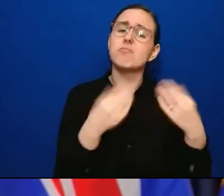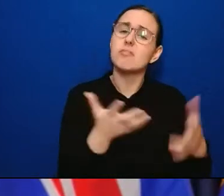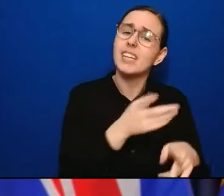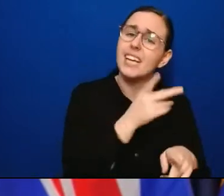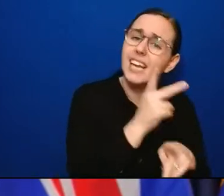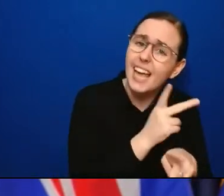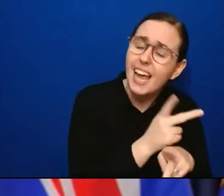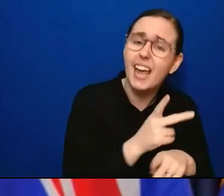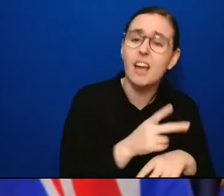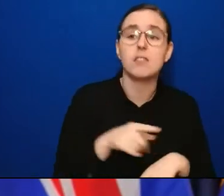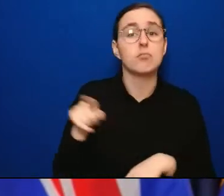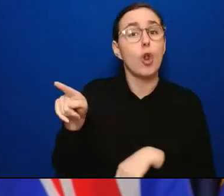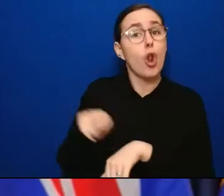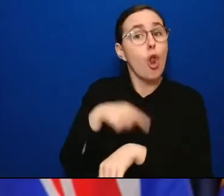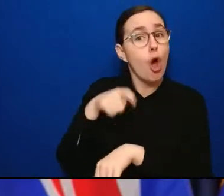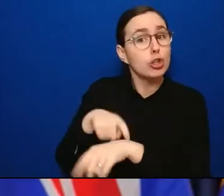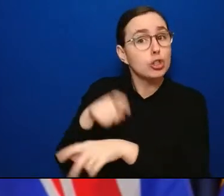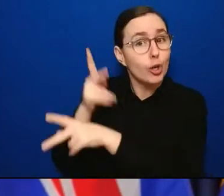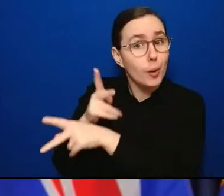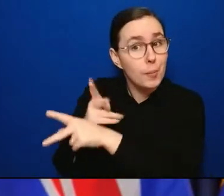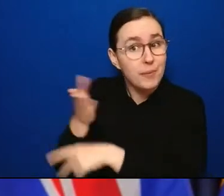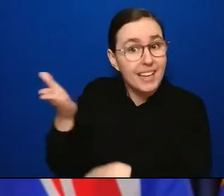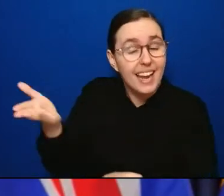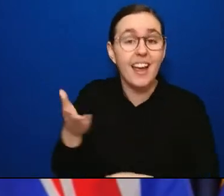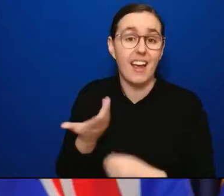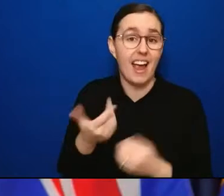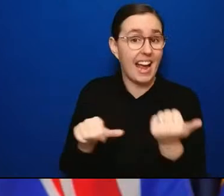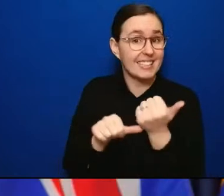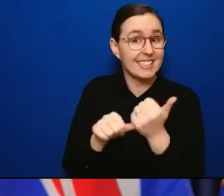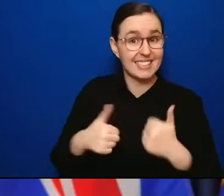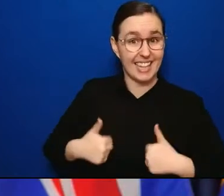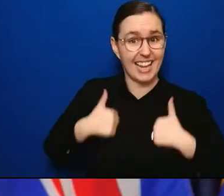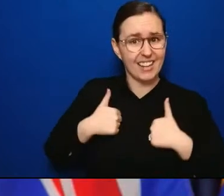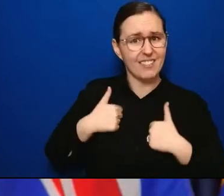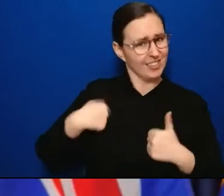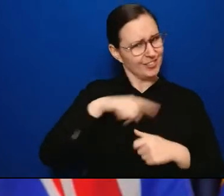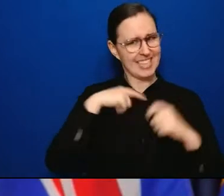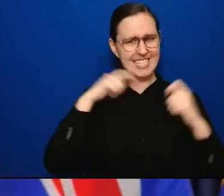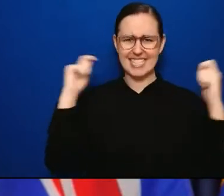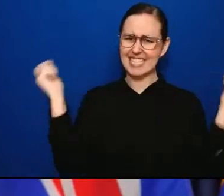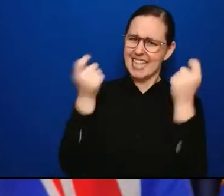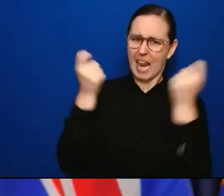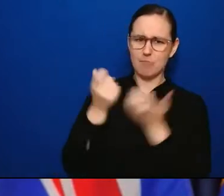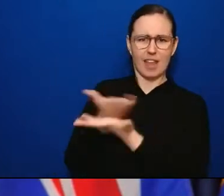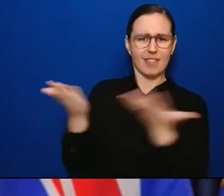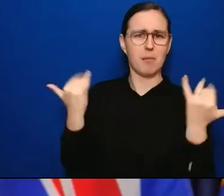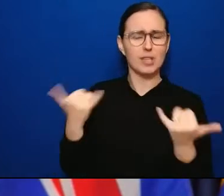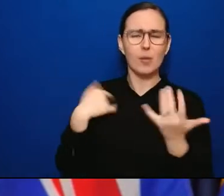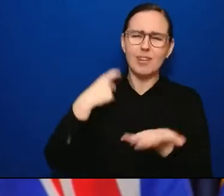providers date and healthcare workers, particularly in long term care and assisted living and being celebrated. Today I